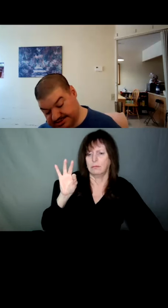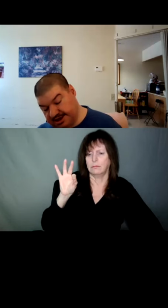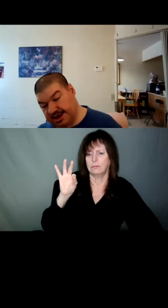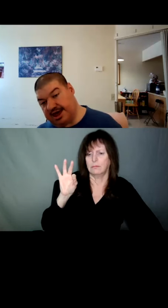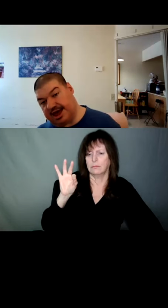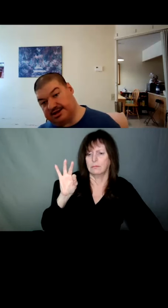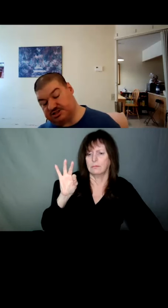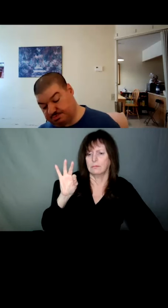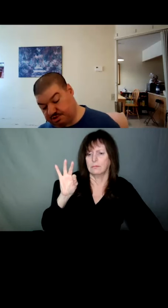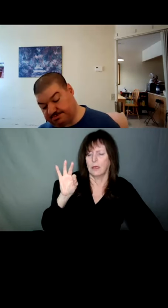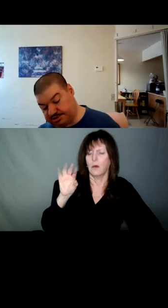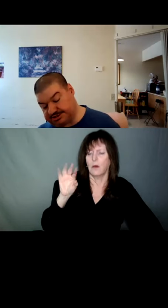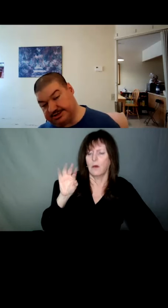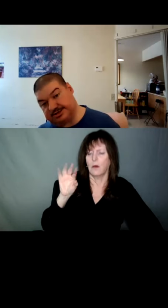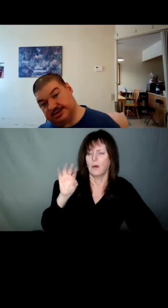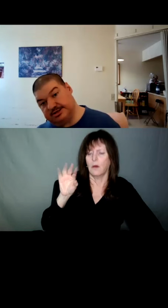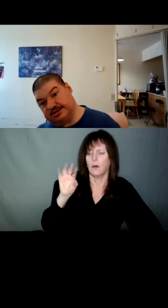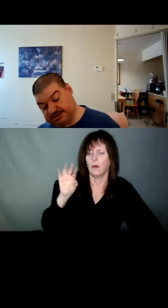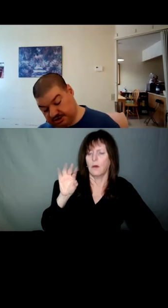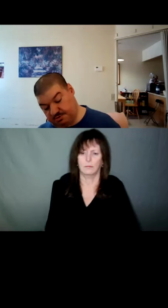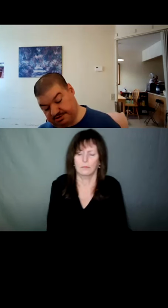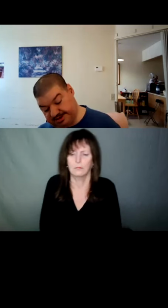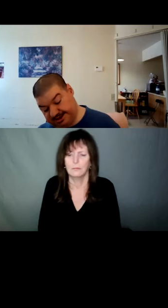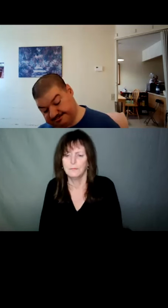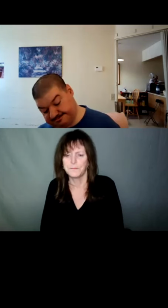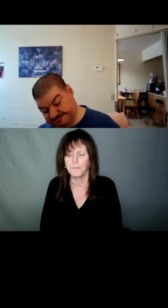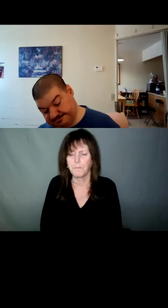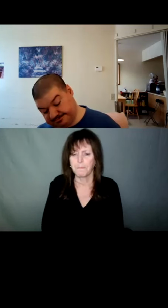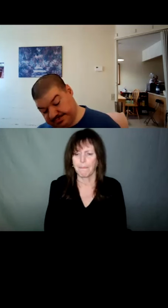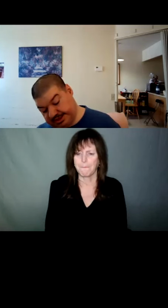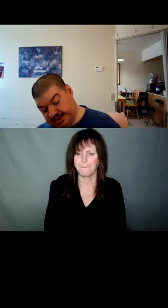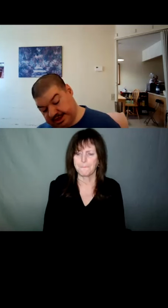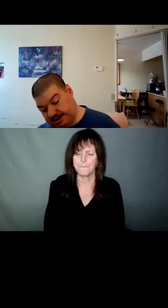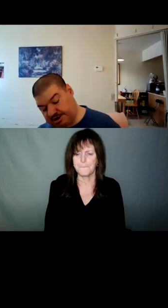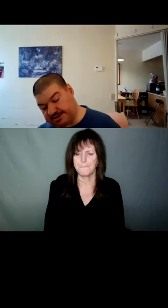1-888-385-1910 .